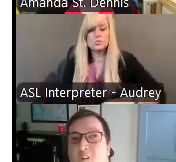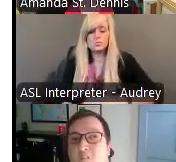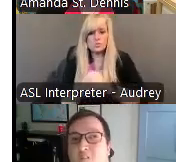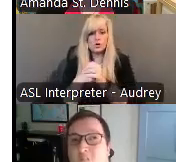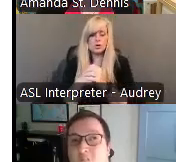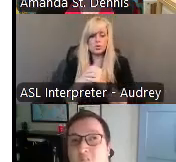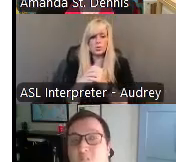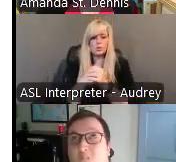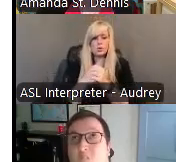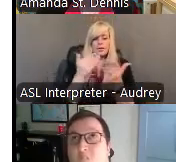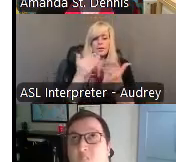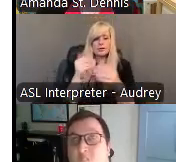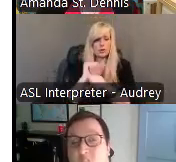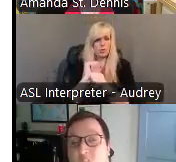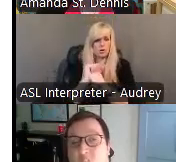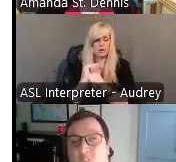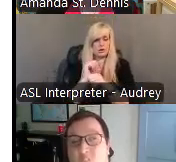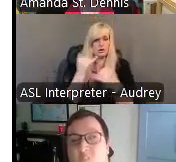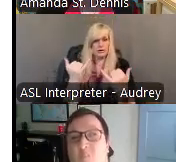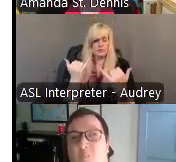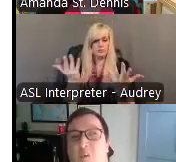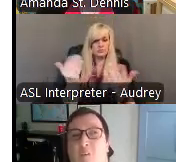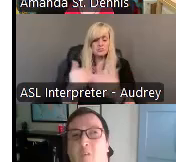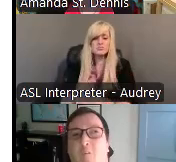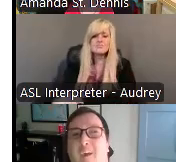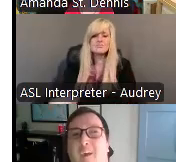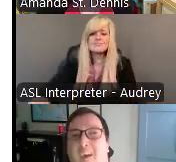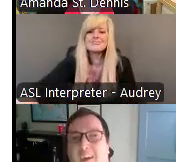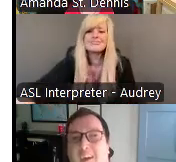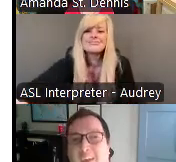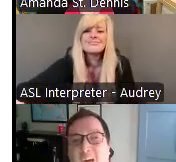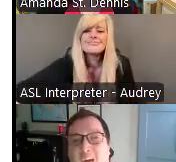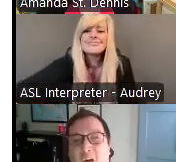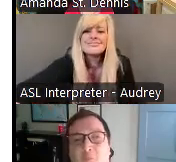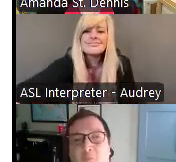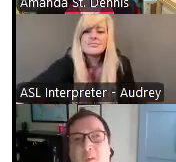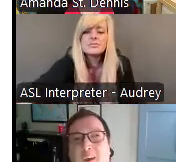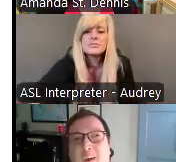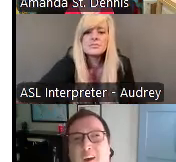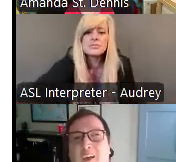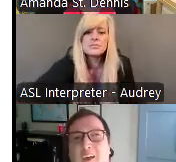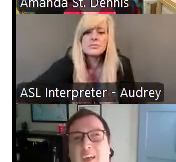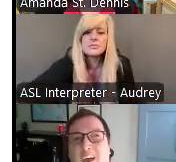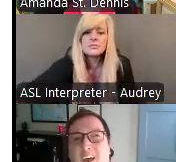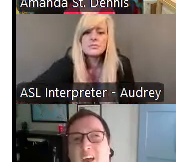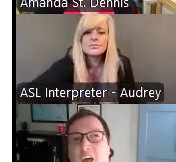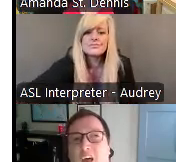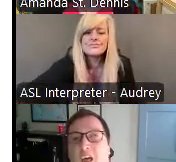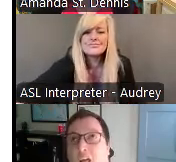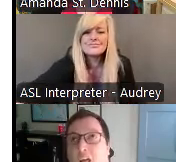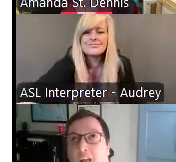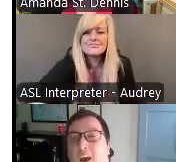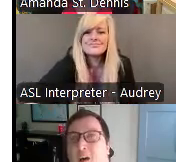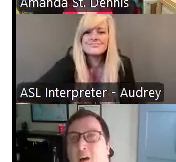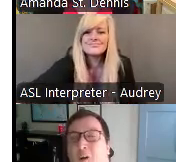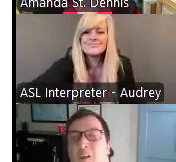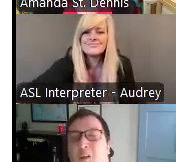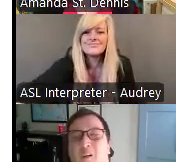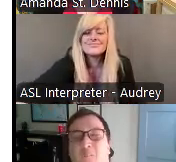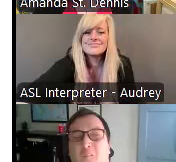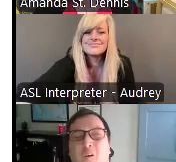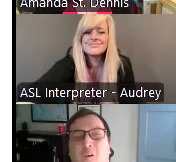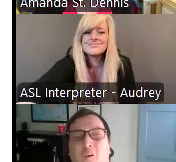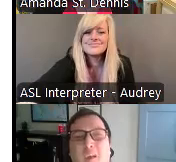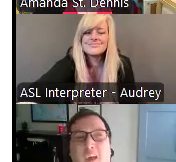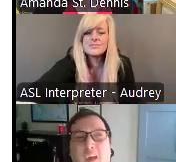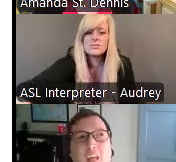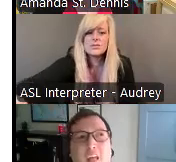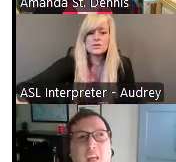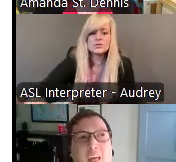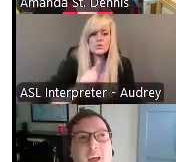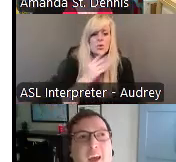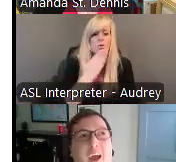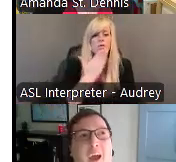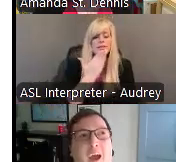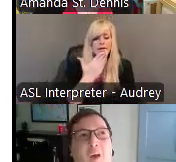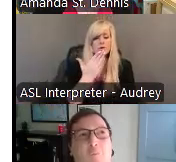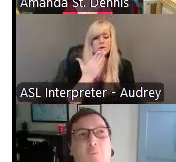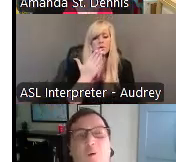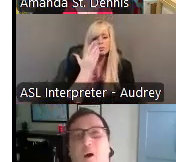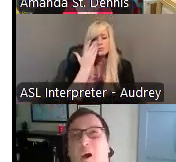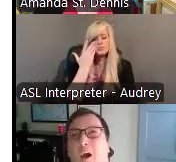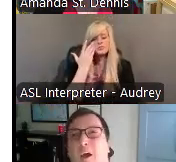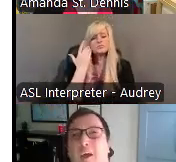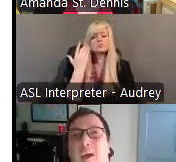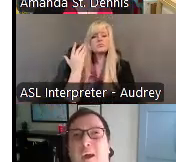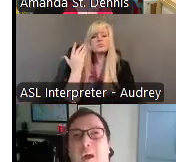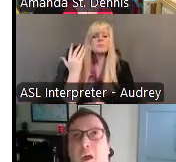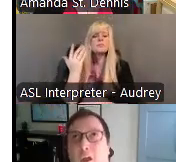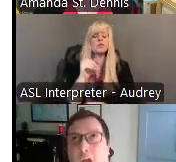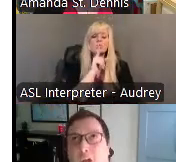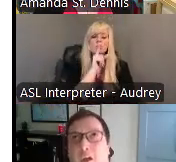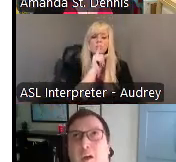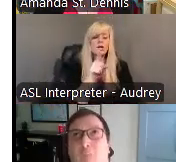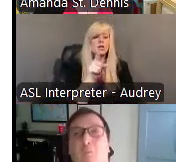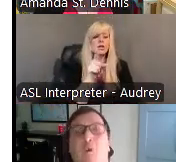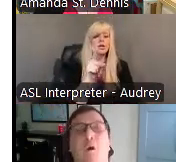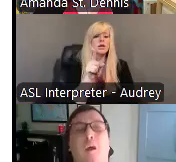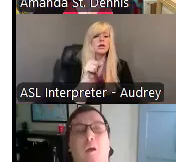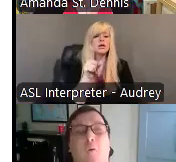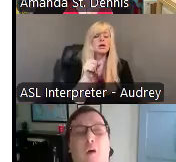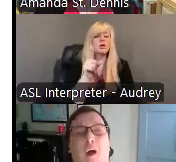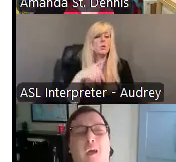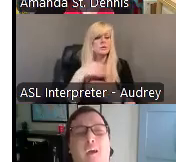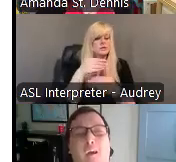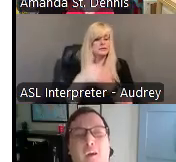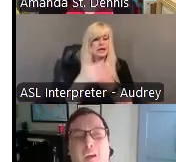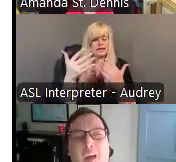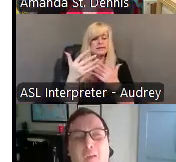Danny Steeves: Thanks again, Amanda. And what’s next for us is really trying to get